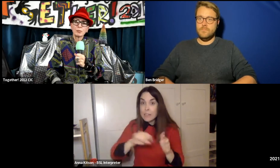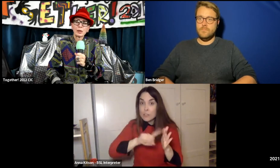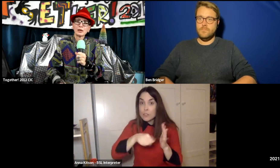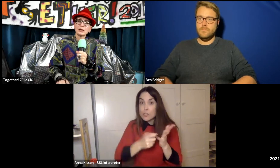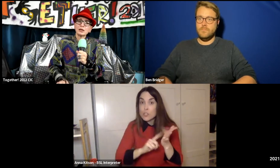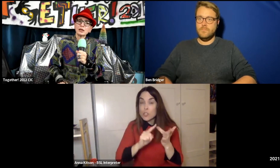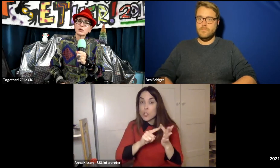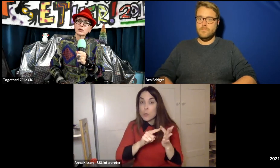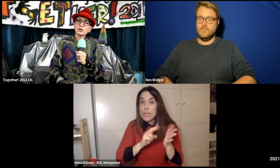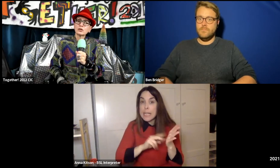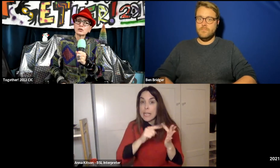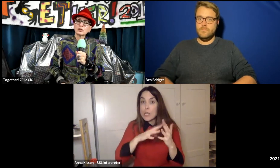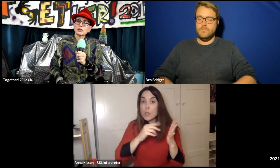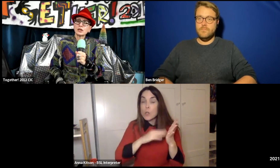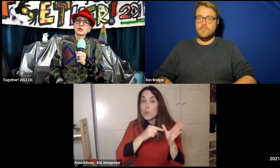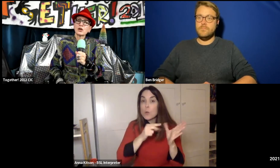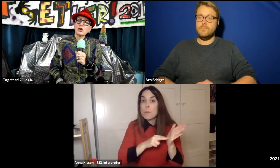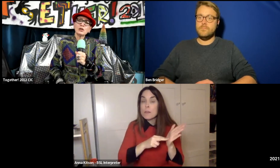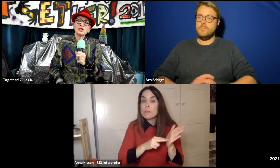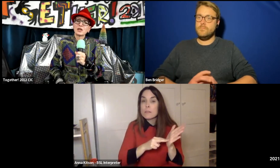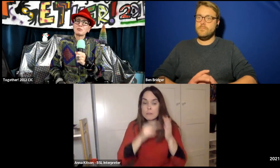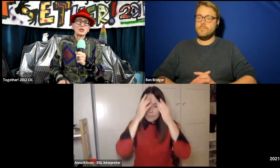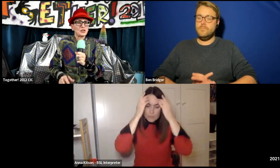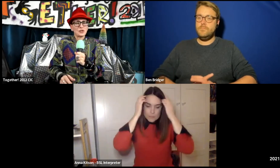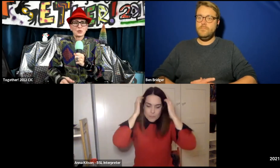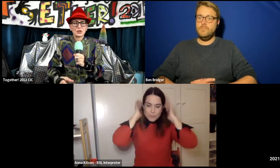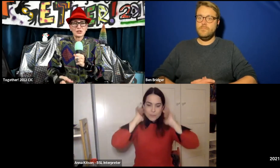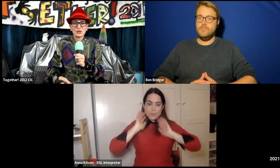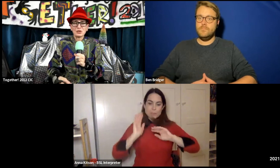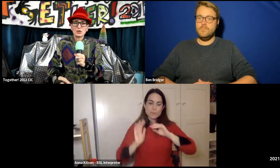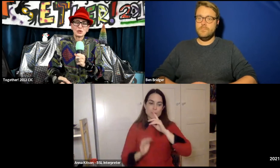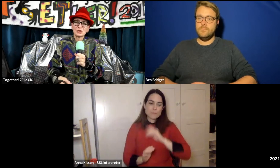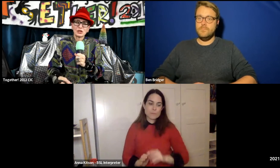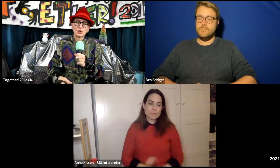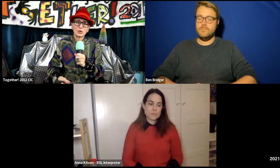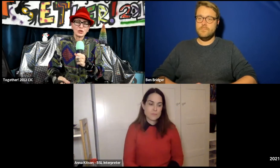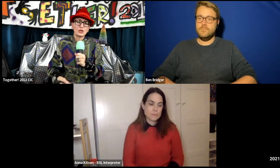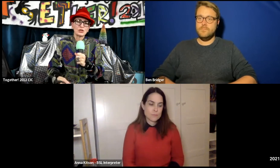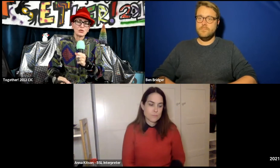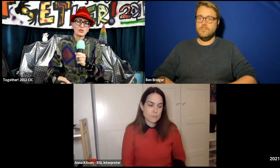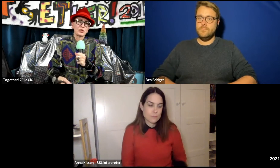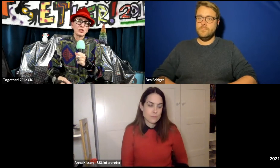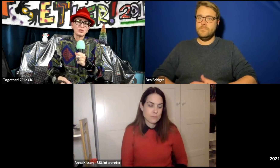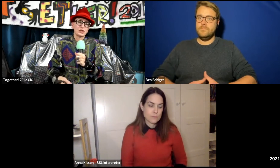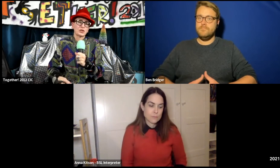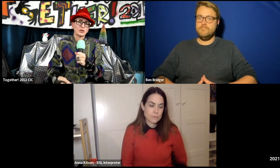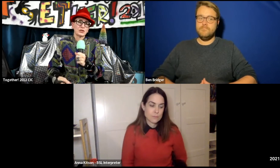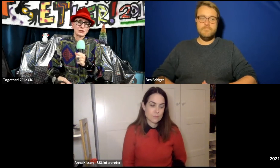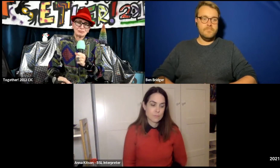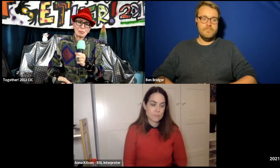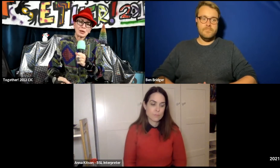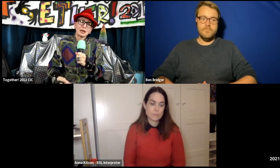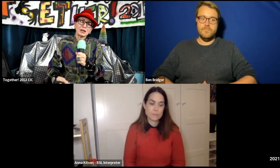Now, yes, I'll leave Emily to sort that out as you can tell, she's very efficient.